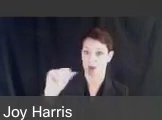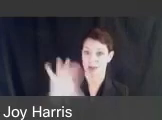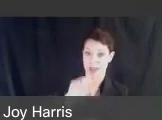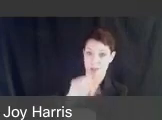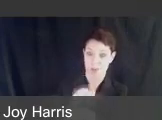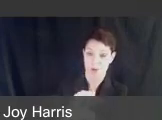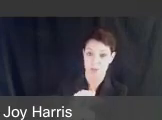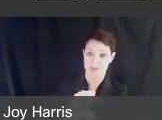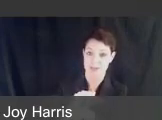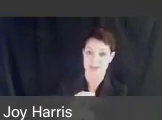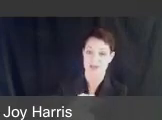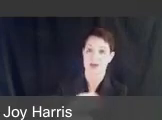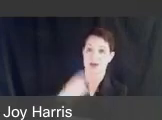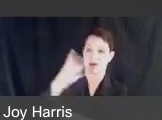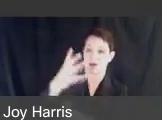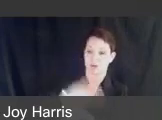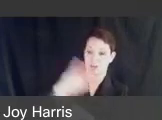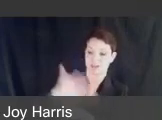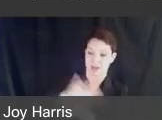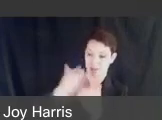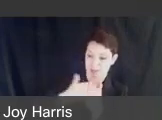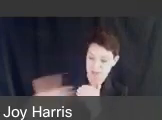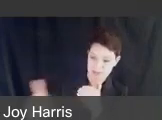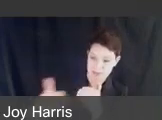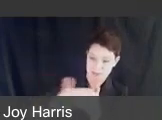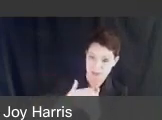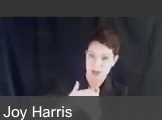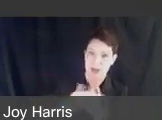months out and I was quoting Montgomery County numbers specifically because I had them